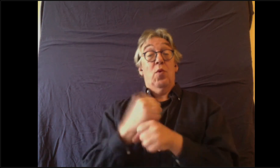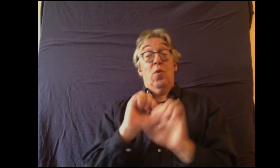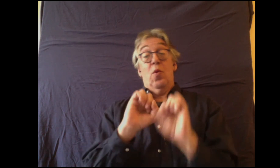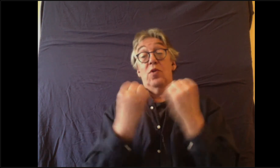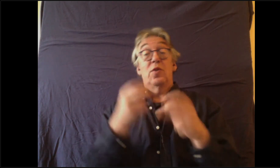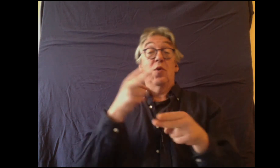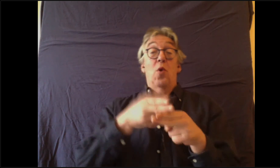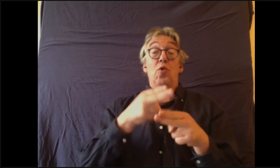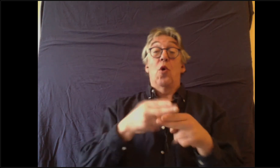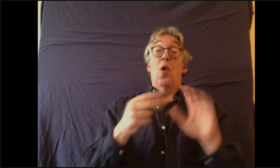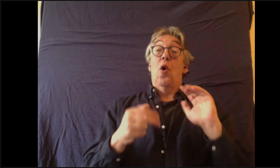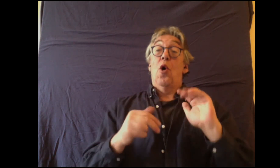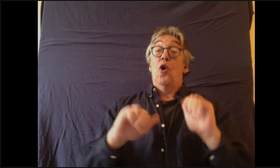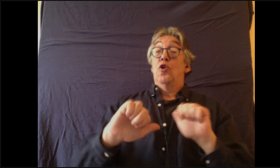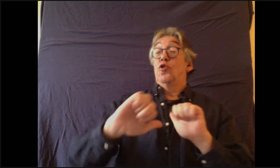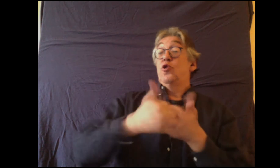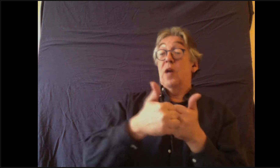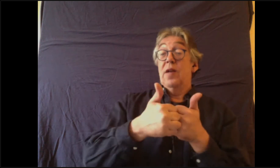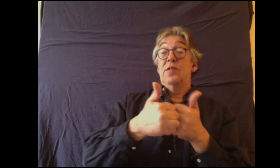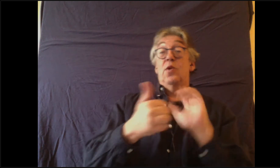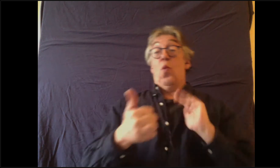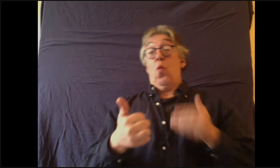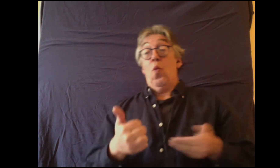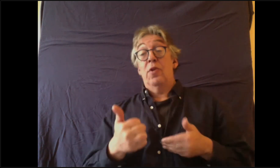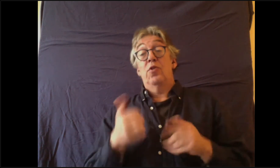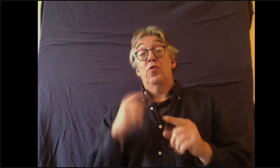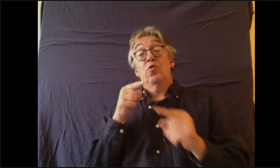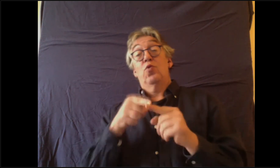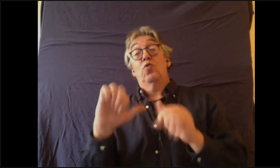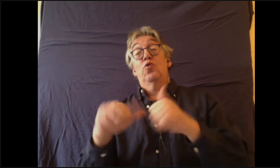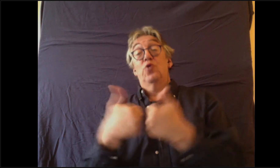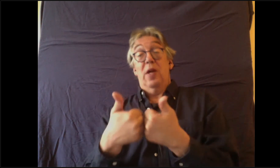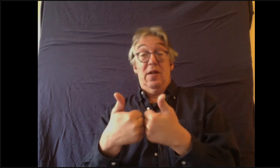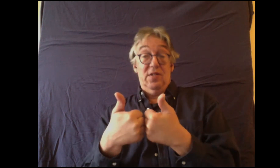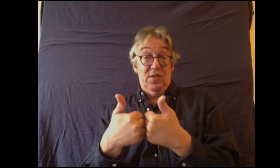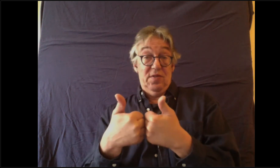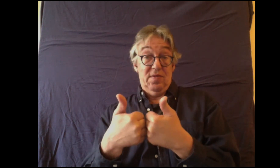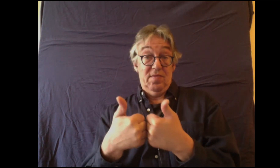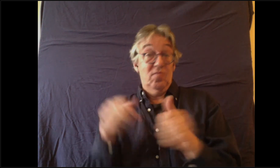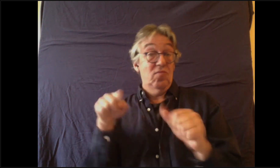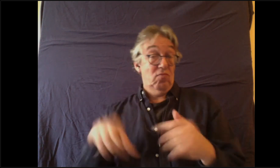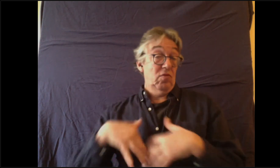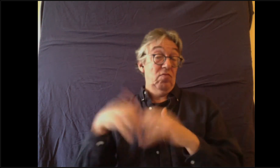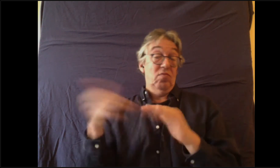This is a community-based organization led by women since 2000.